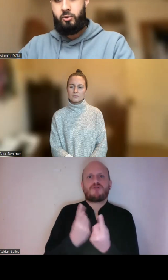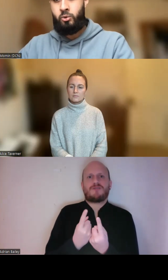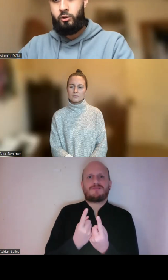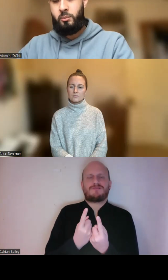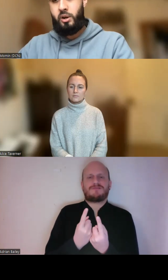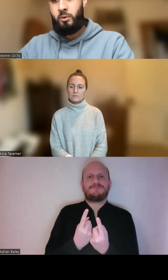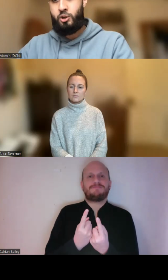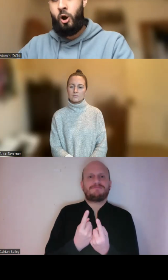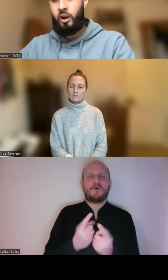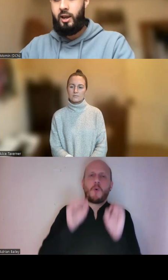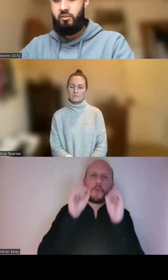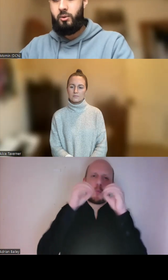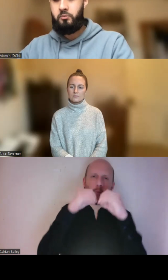Google, you can pretty much target everyone.